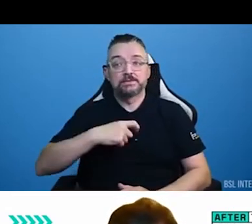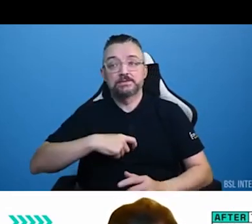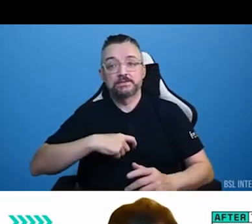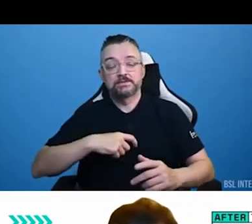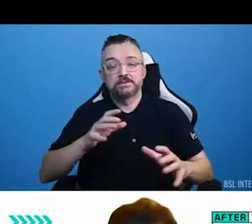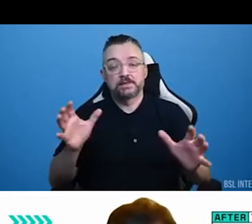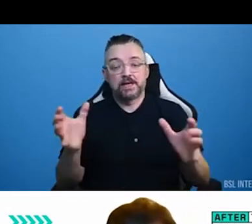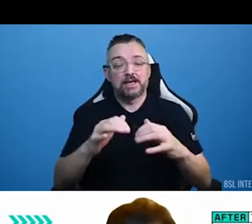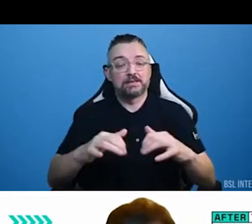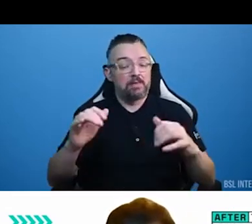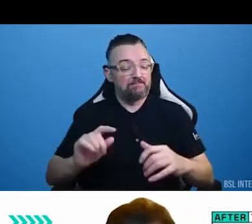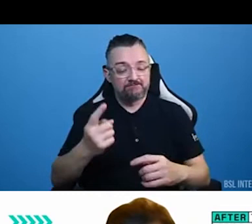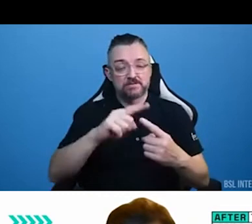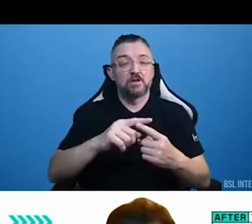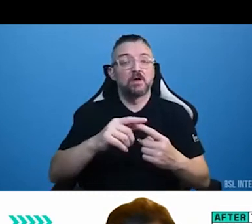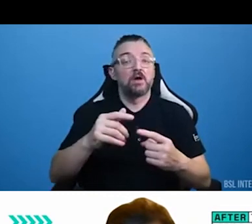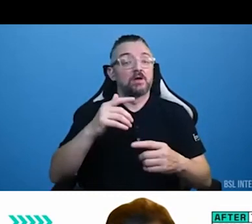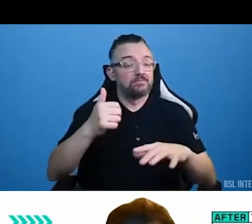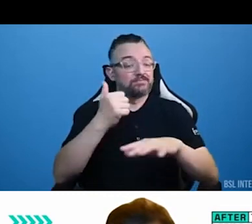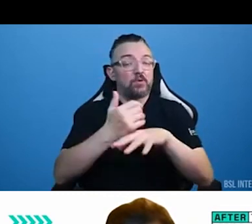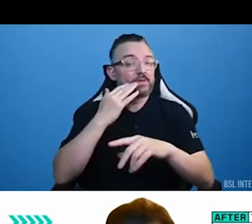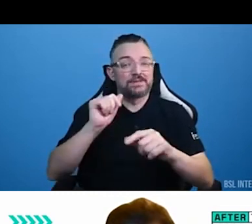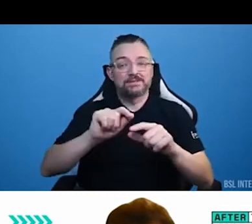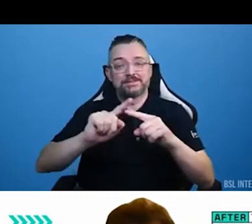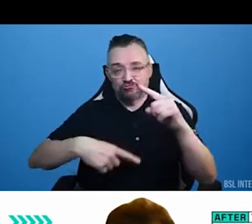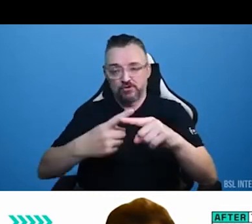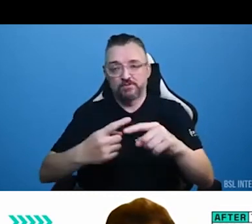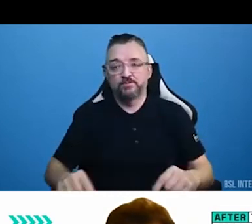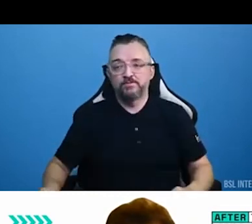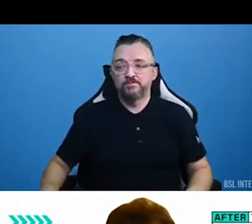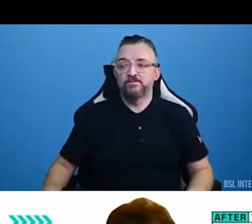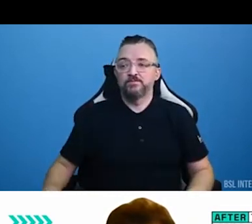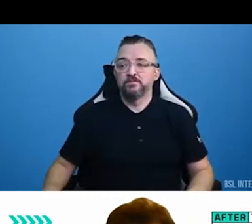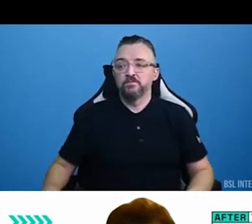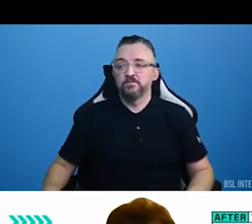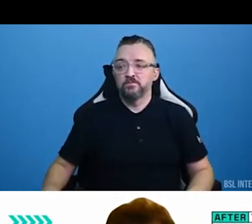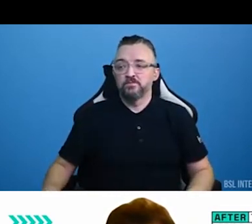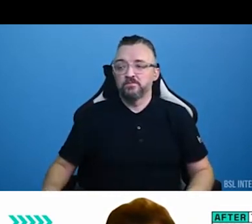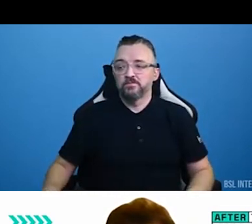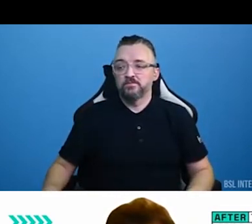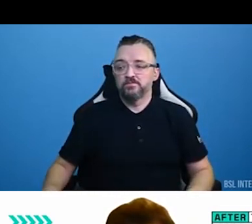front and center by next year, at the absolute latest. Great. I have another related question to that,